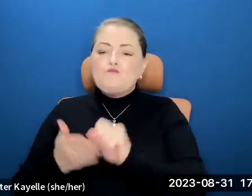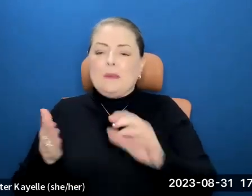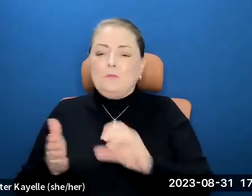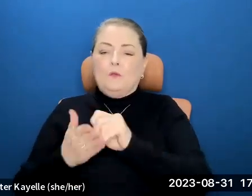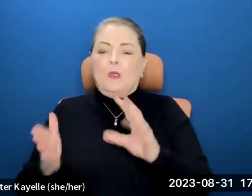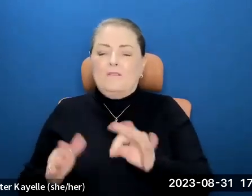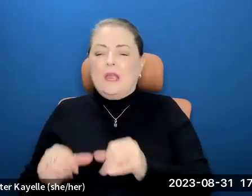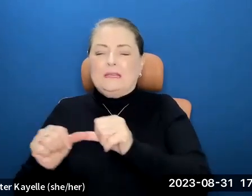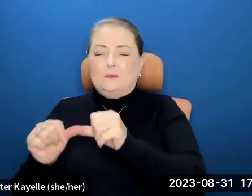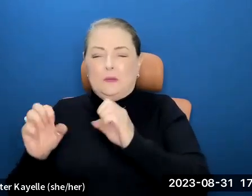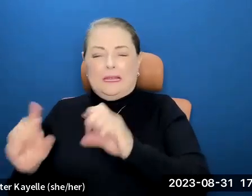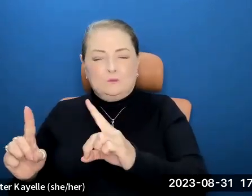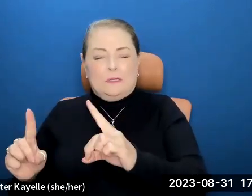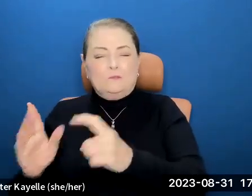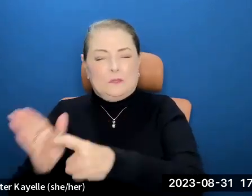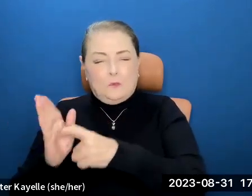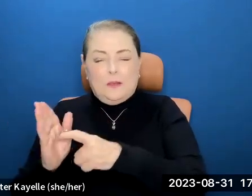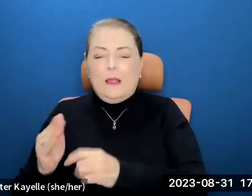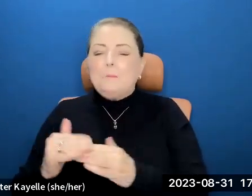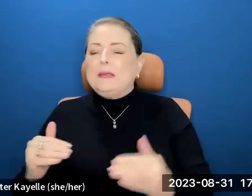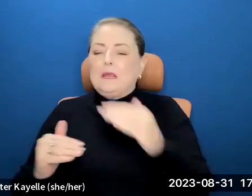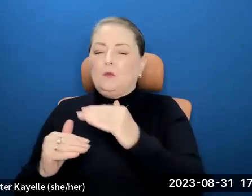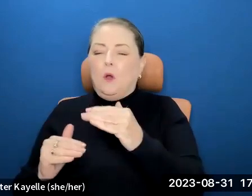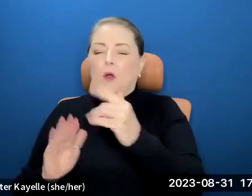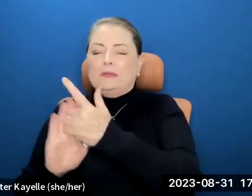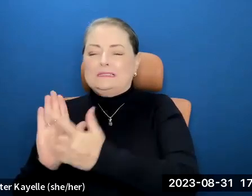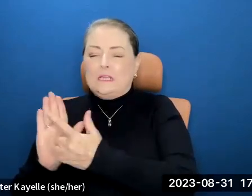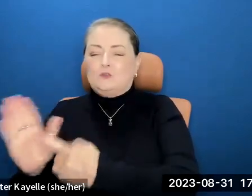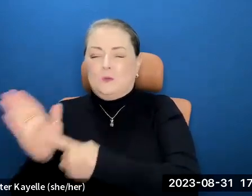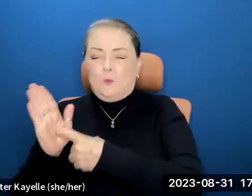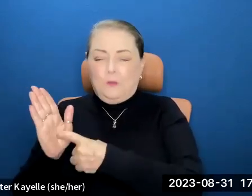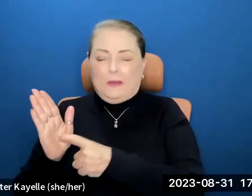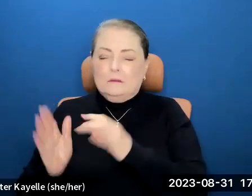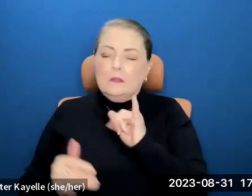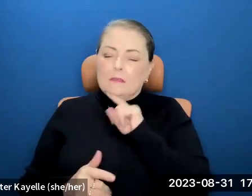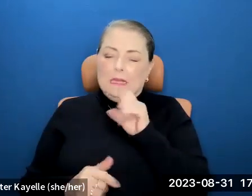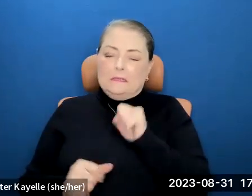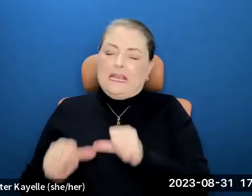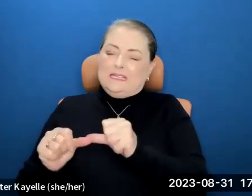education requirements beyond the statutorily required named continuing education for social